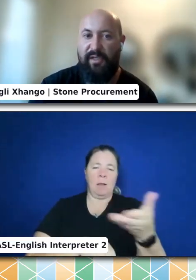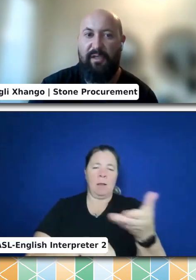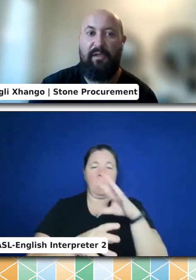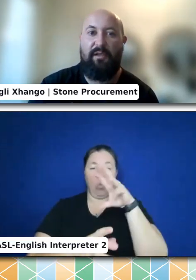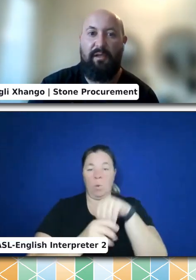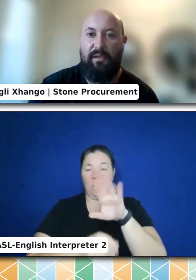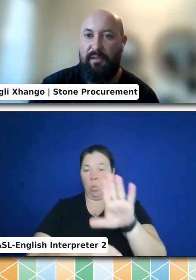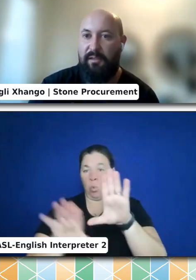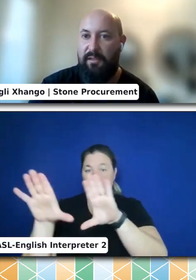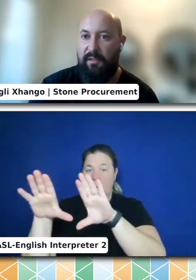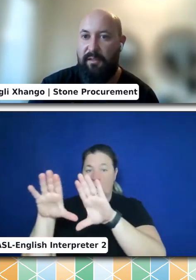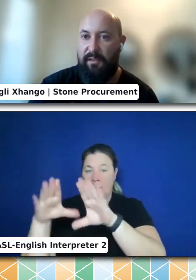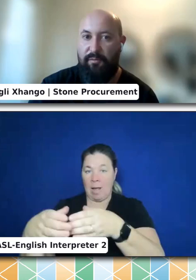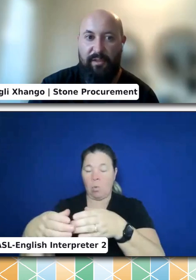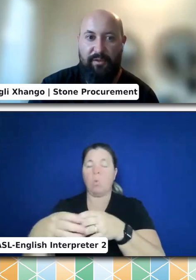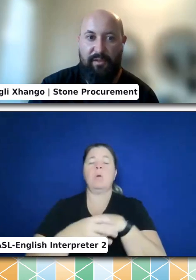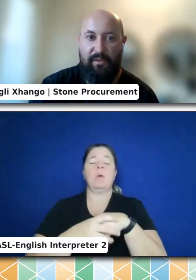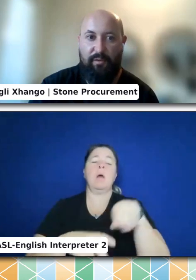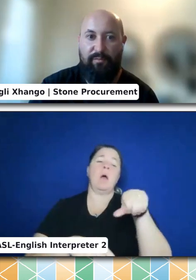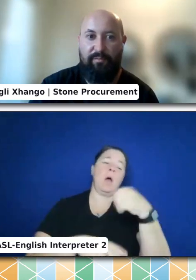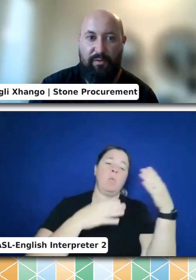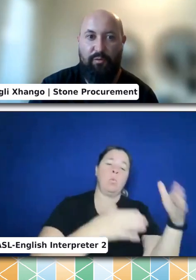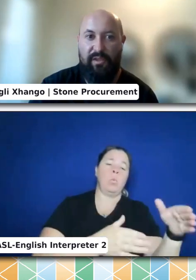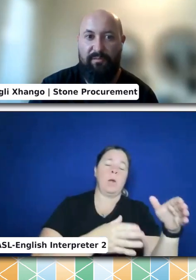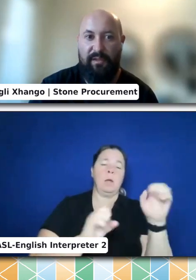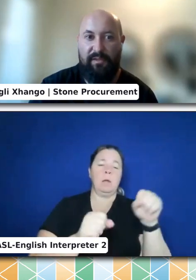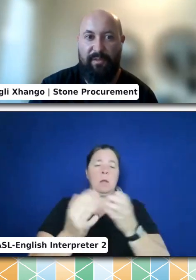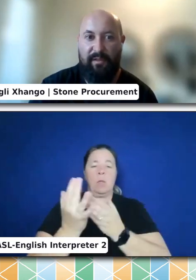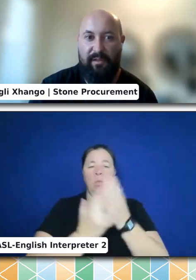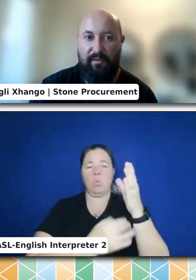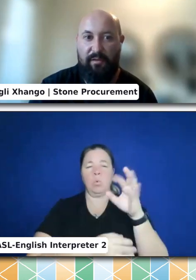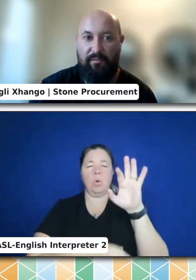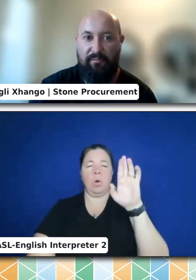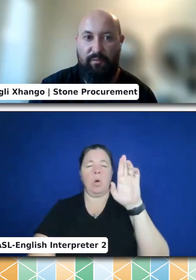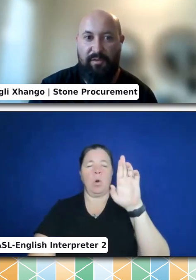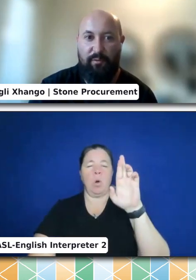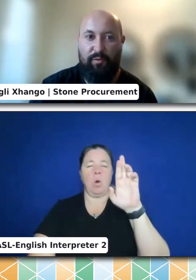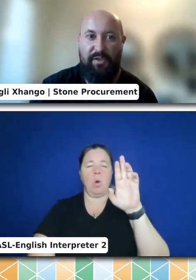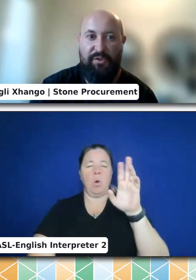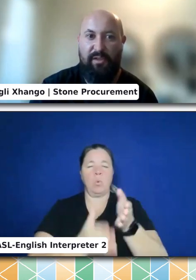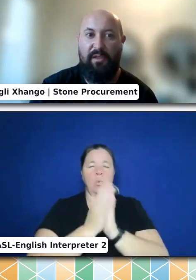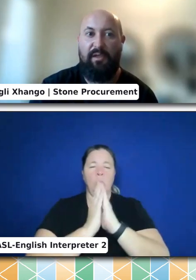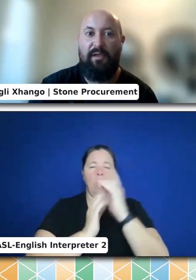Uh, the other way that you can go through stuff is by clicking on Request for Quotation.